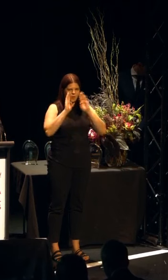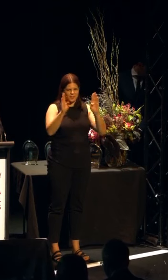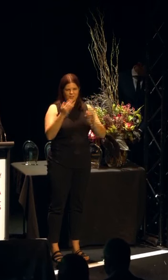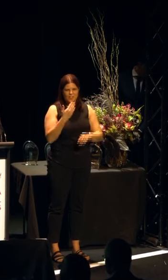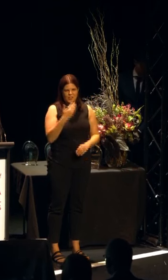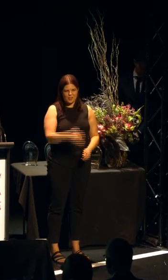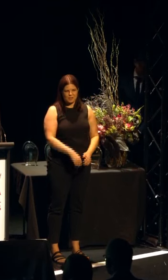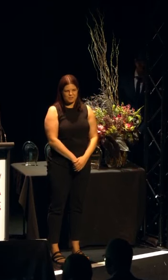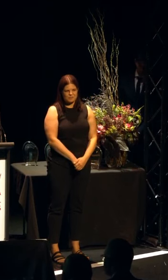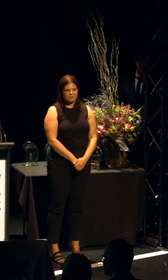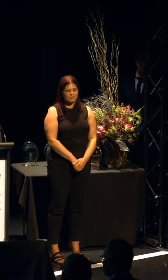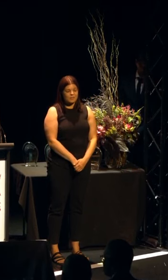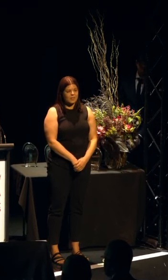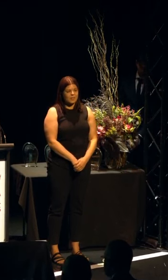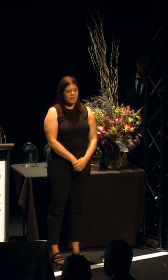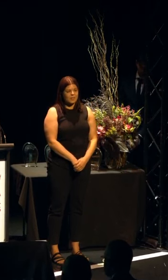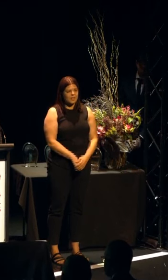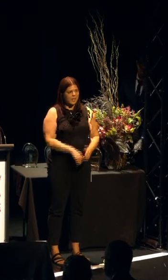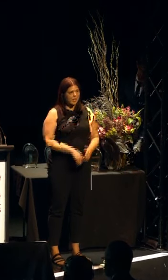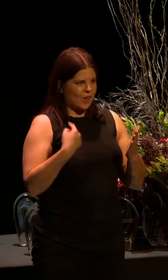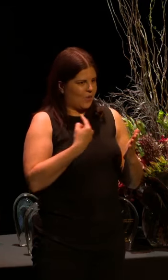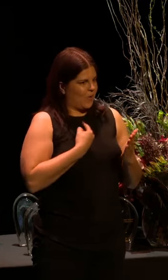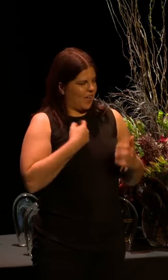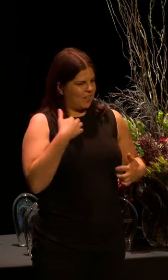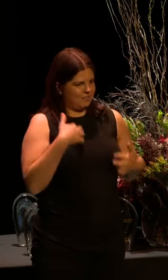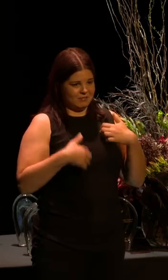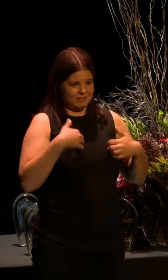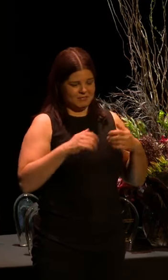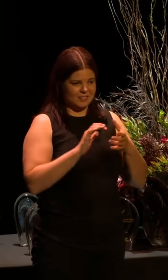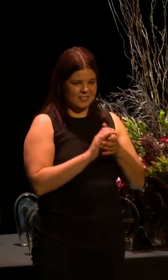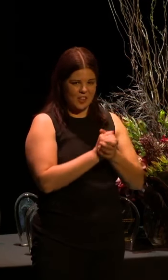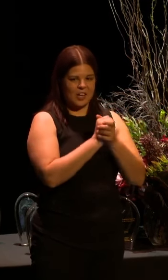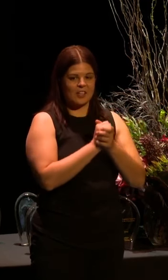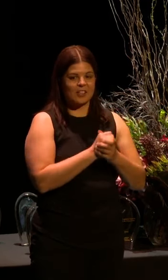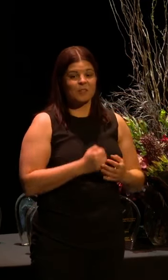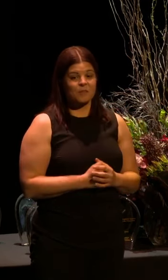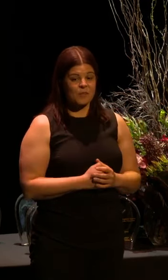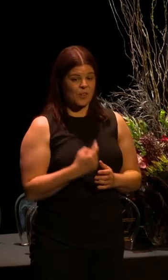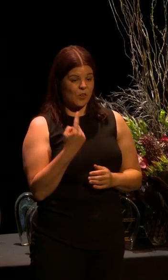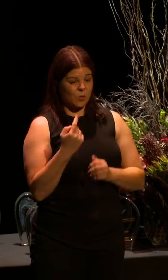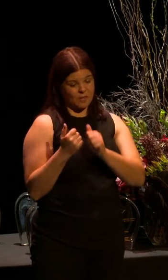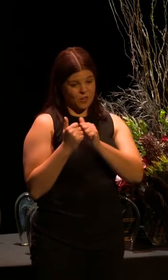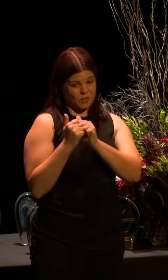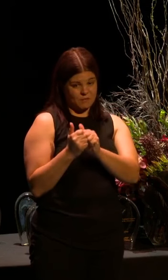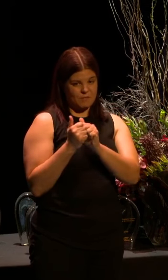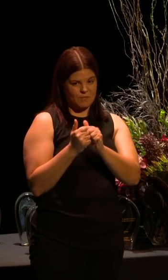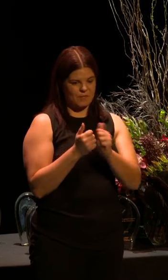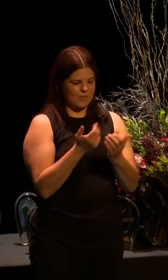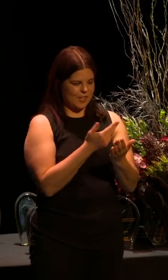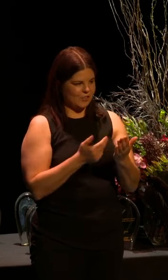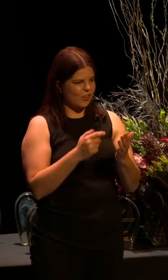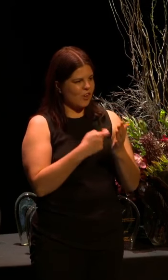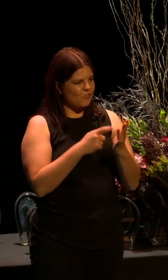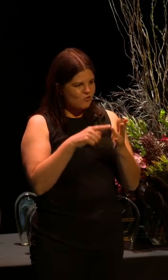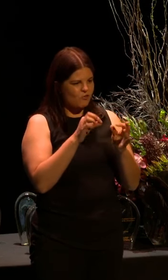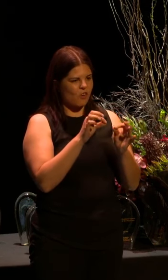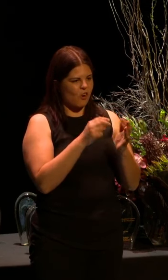Now, we're delighted that one of Margaret's long-term collaborators, illustrator Ron Brooks, is here tonight.